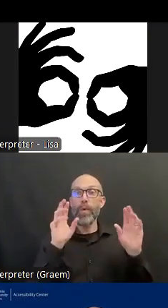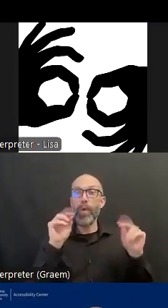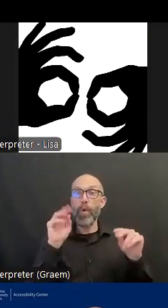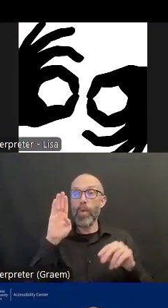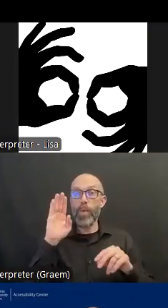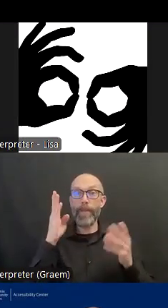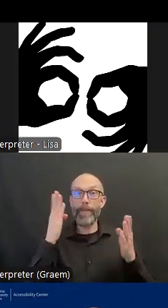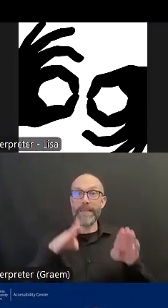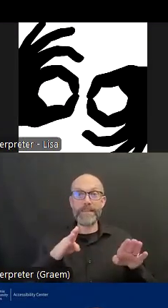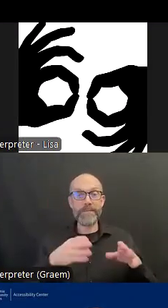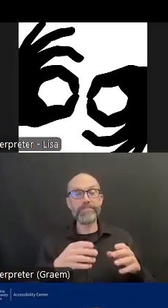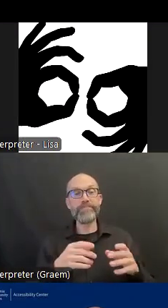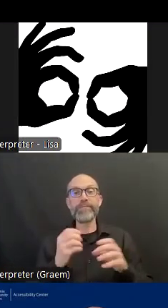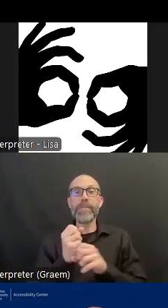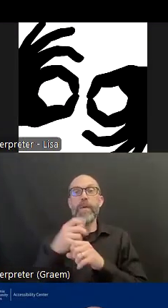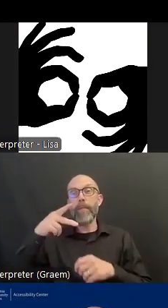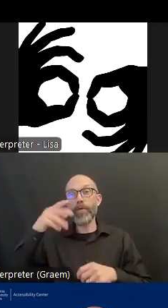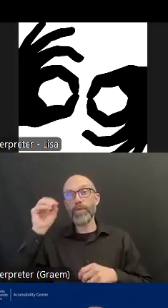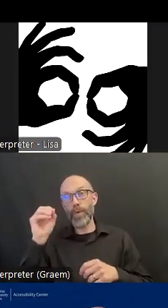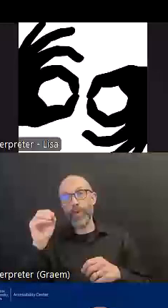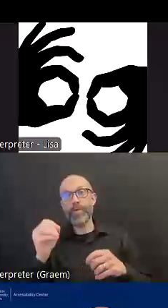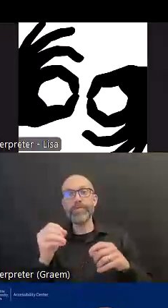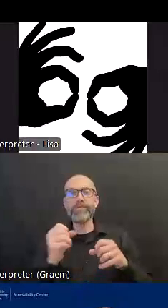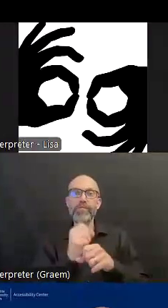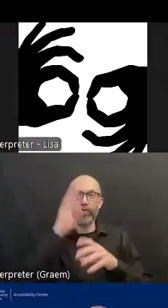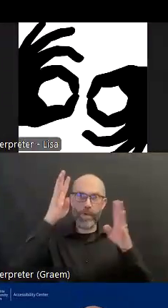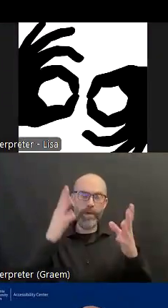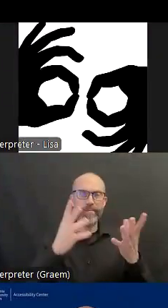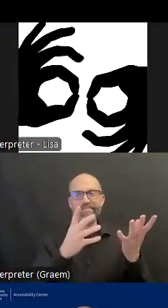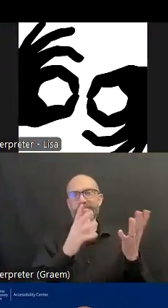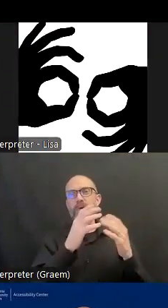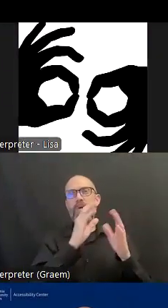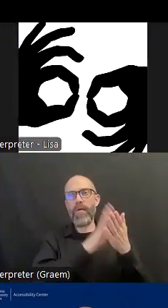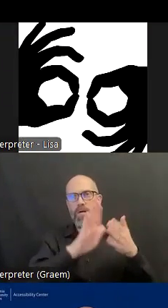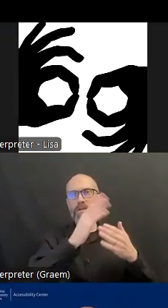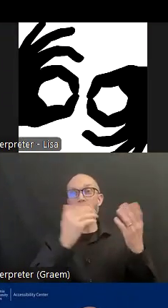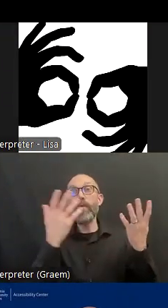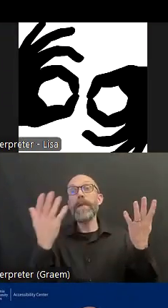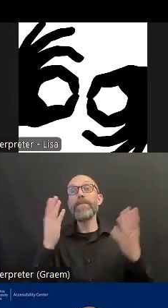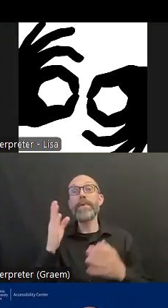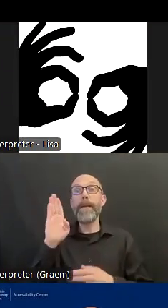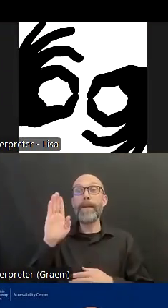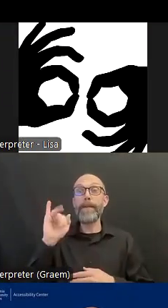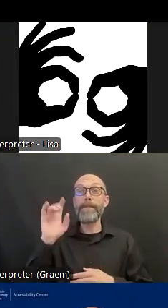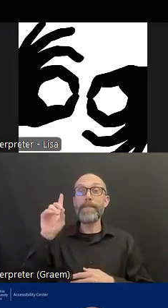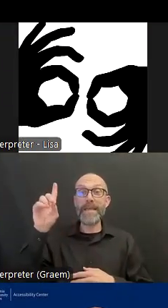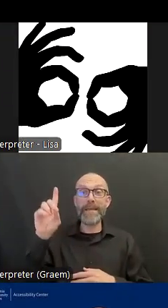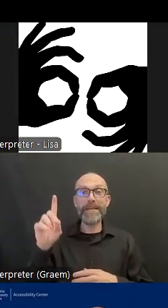We just generate a purchase order, et cetera, at a college level, or perhaps a bidding is required. Perhaps it's an informal bid, or perhaps it's